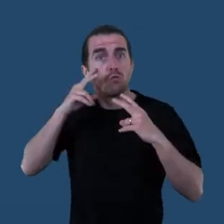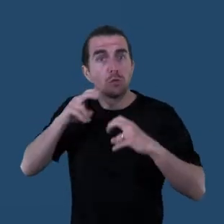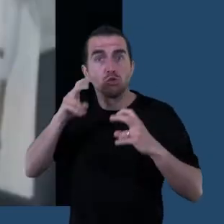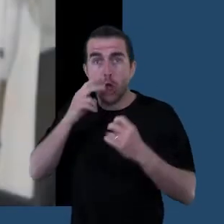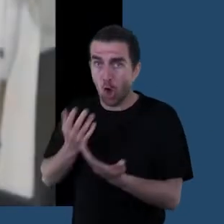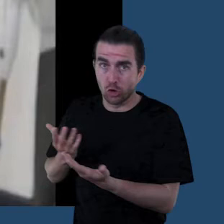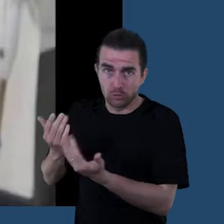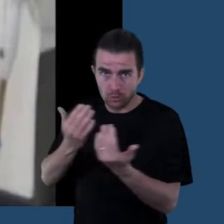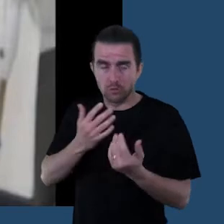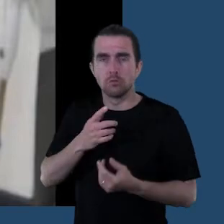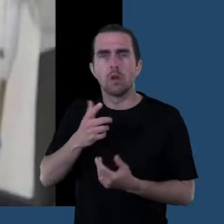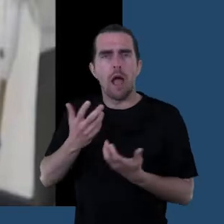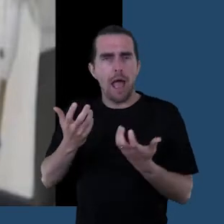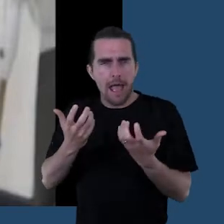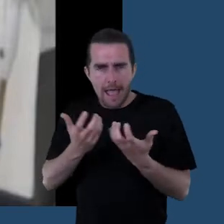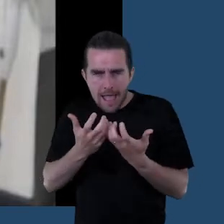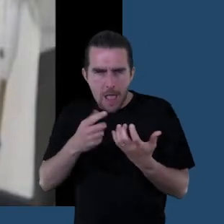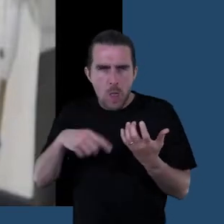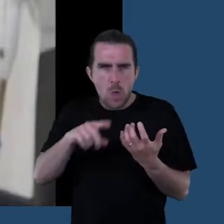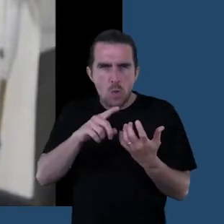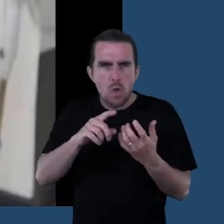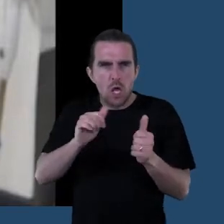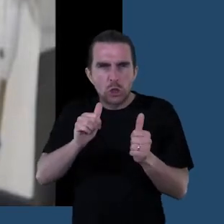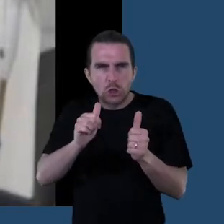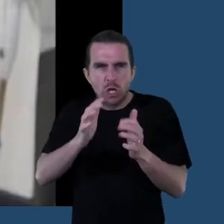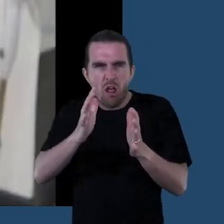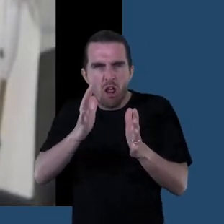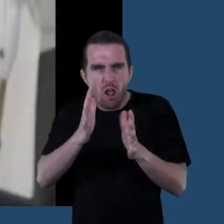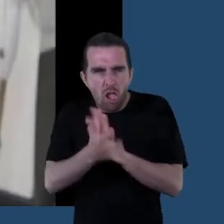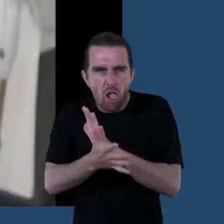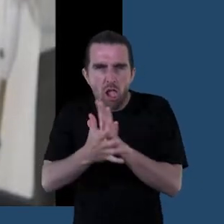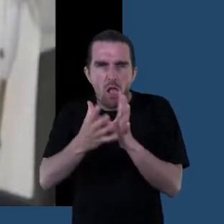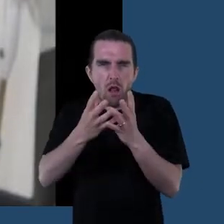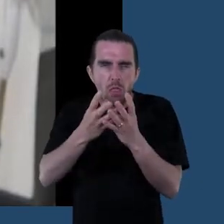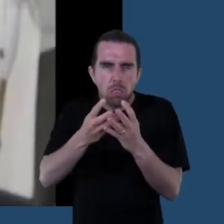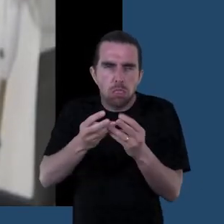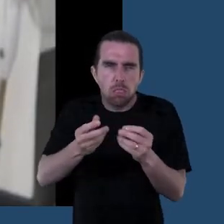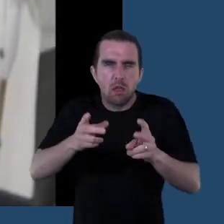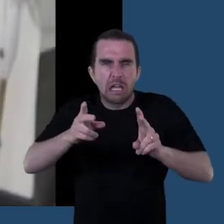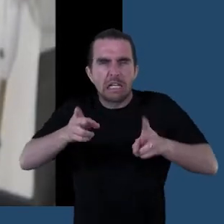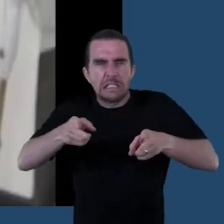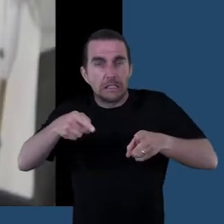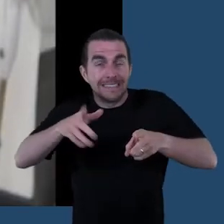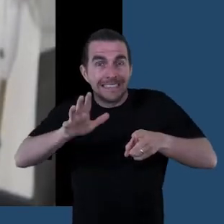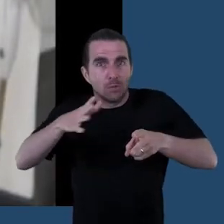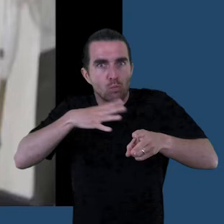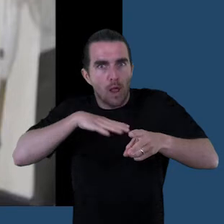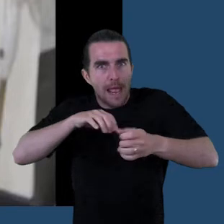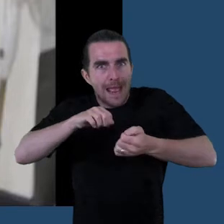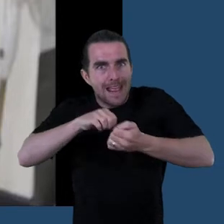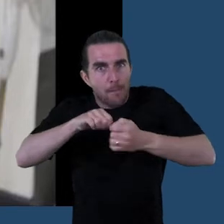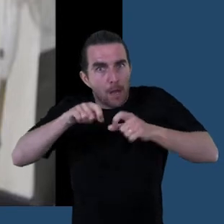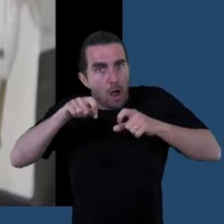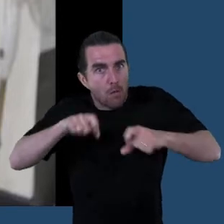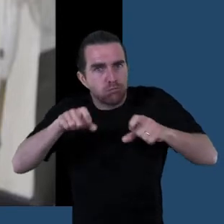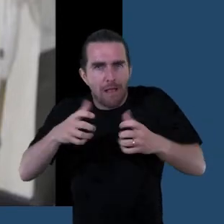So we look at how deterioration might happen, how we can stop that. I have a team of about 12